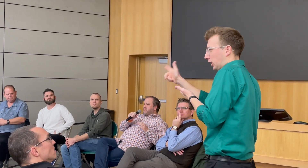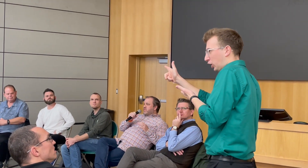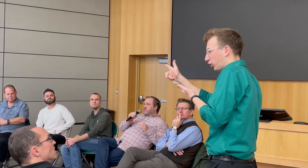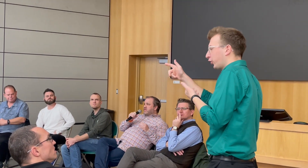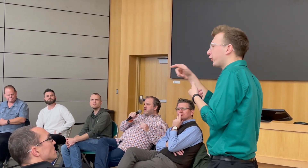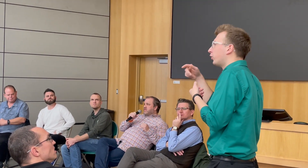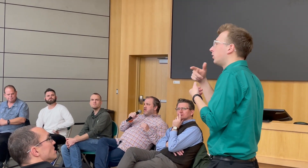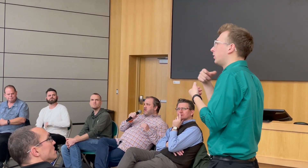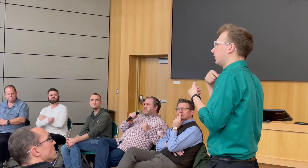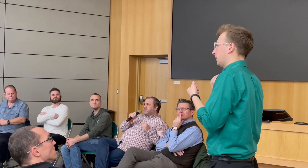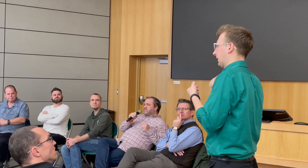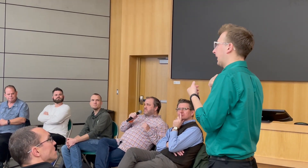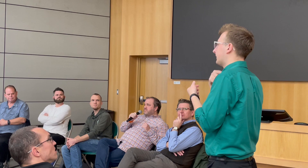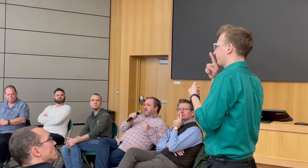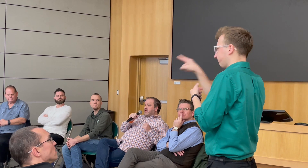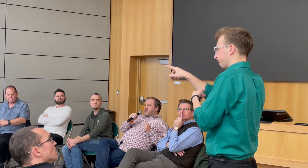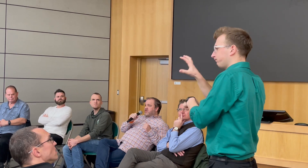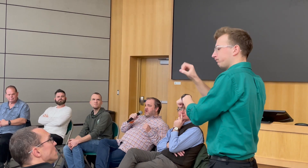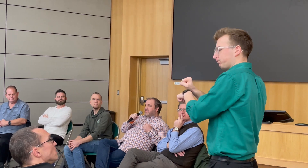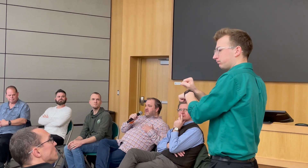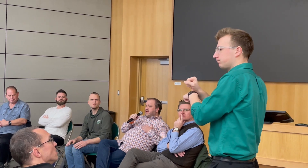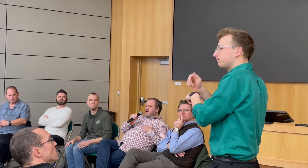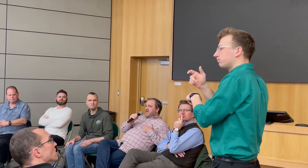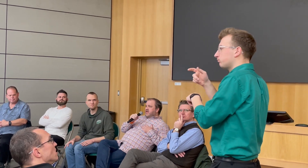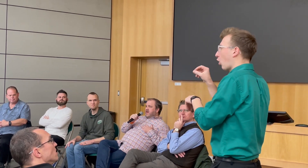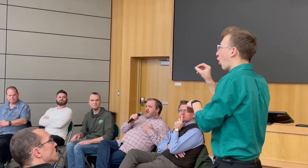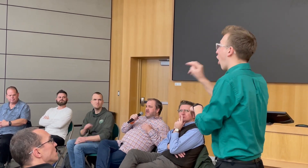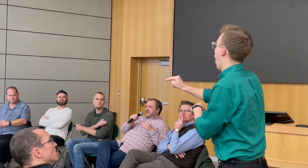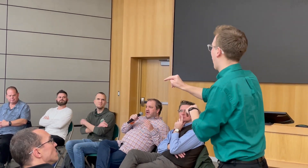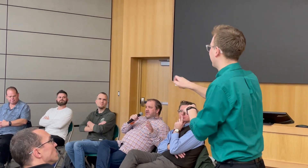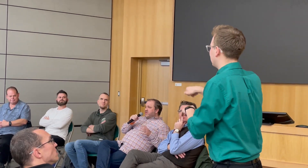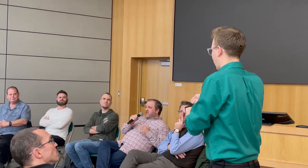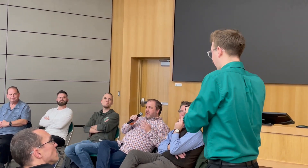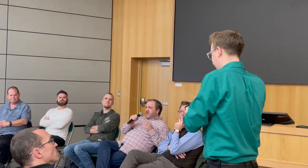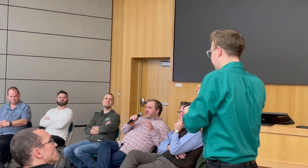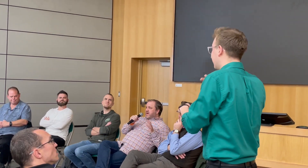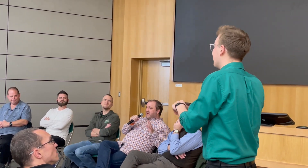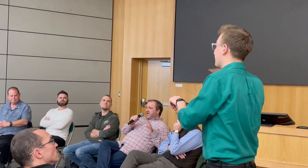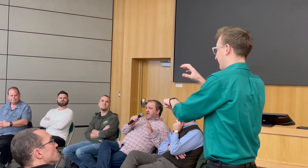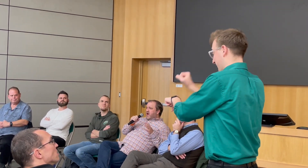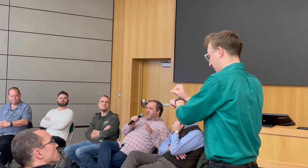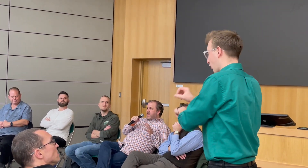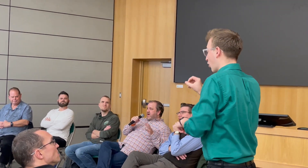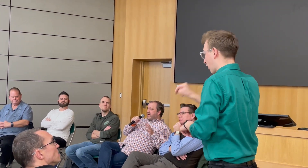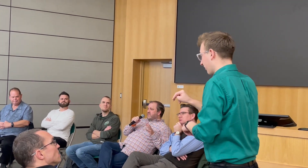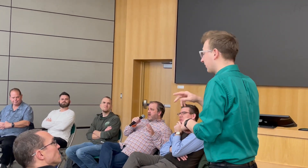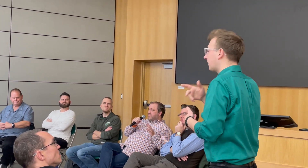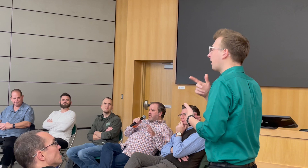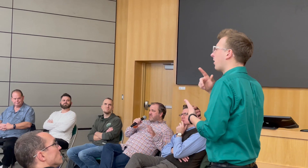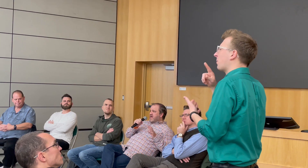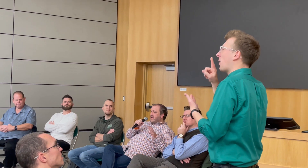for um to get it turned on and I got it turned on in about an hour and a half after all of that